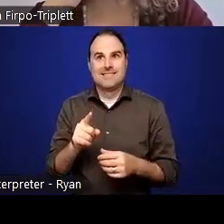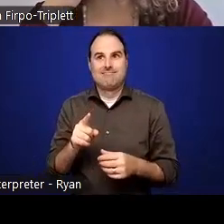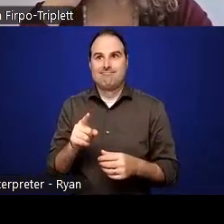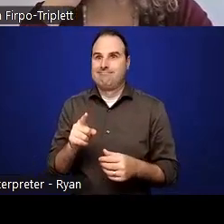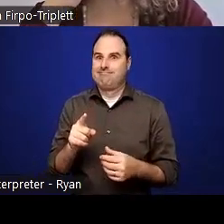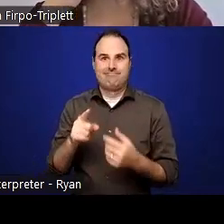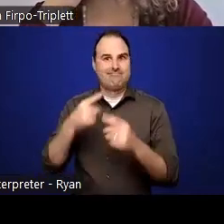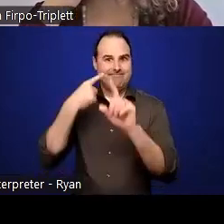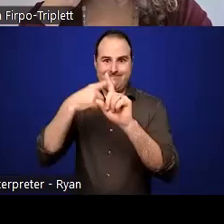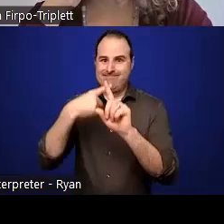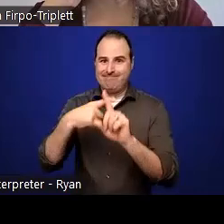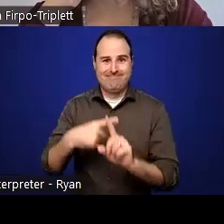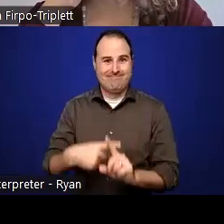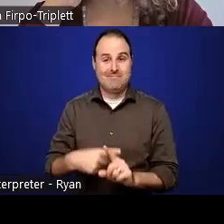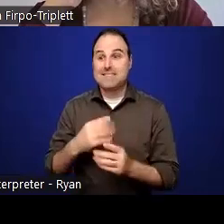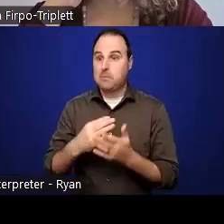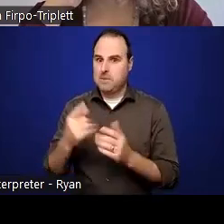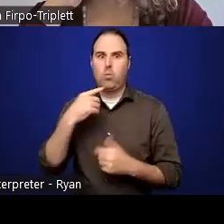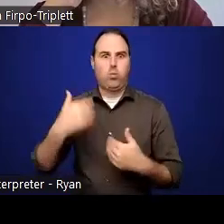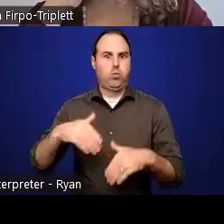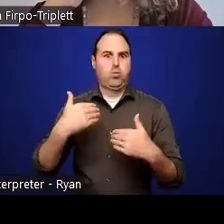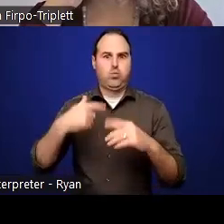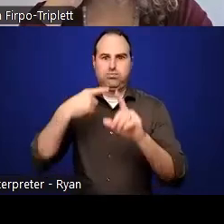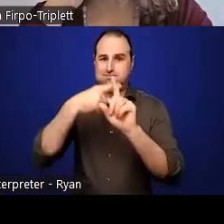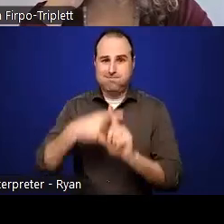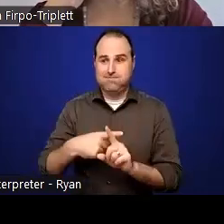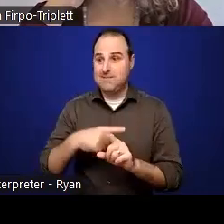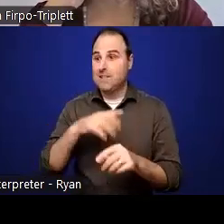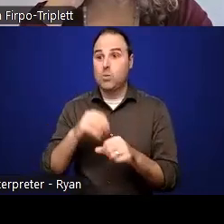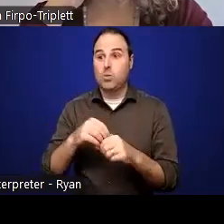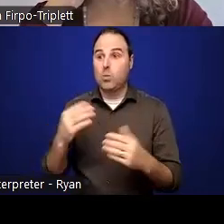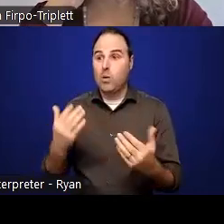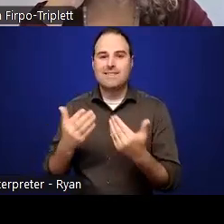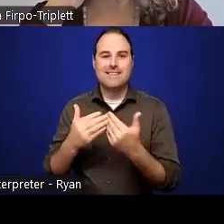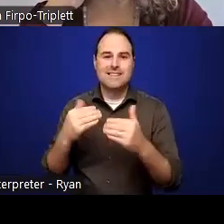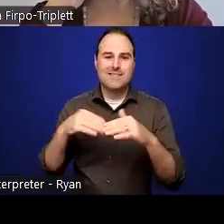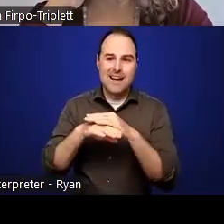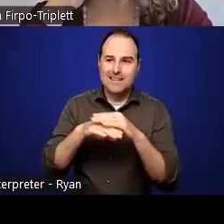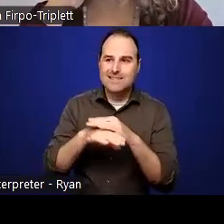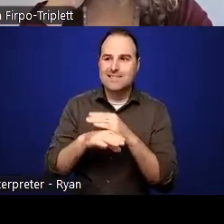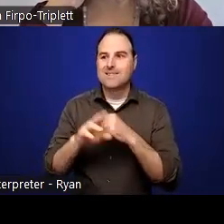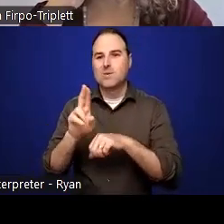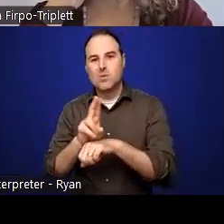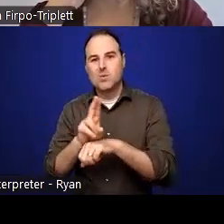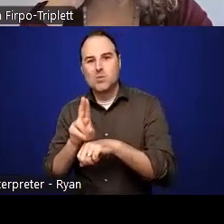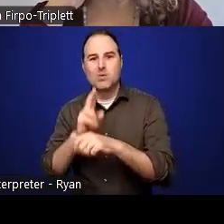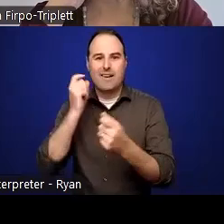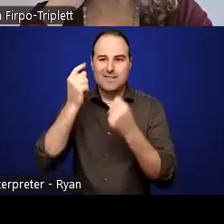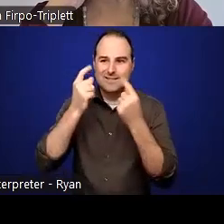were significantly favorable include ease of access, use and understanding, likelihood of